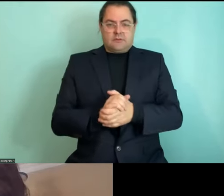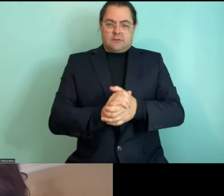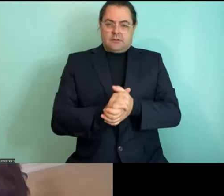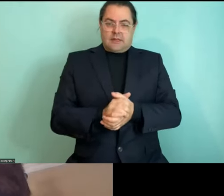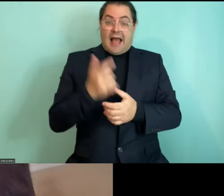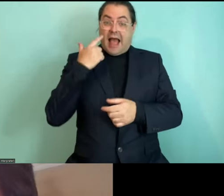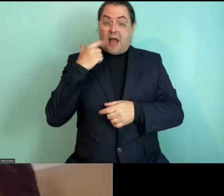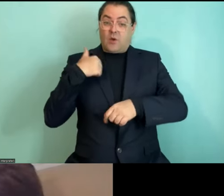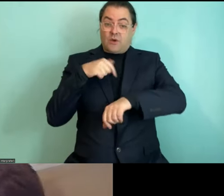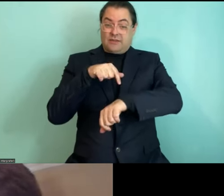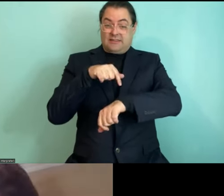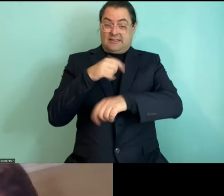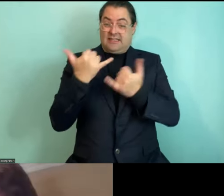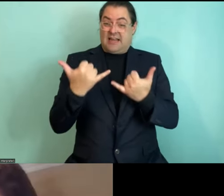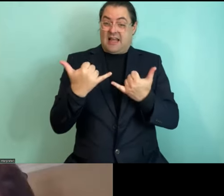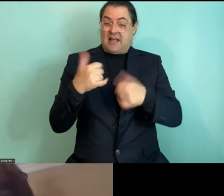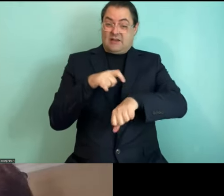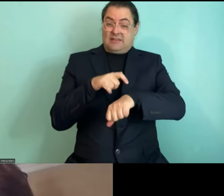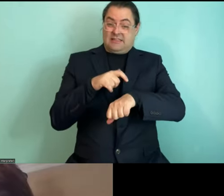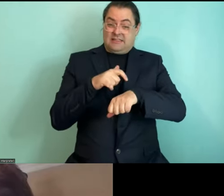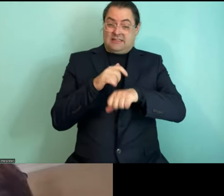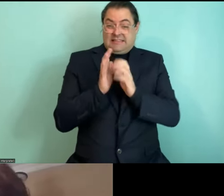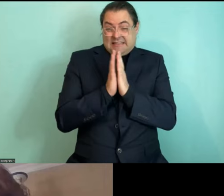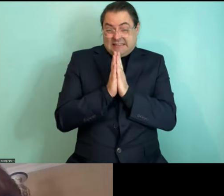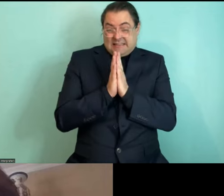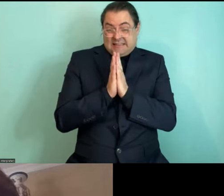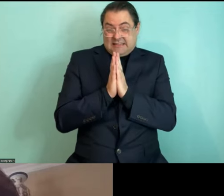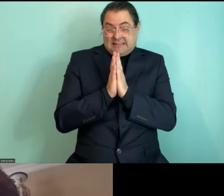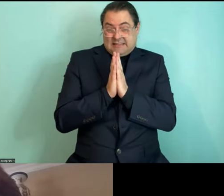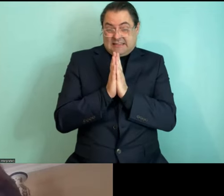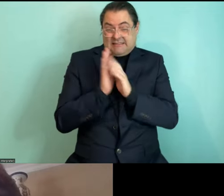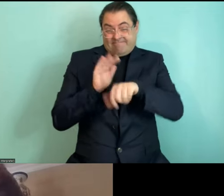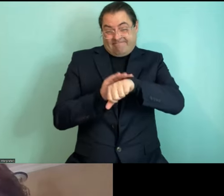coefficient and EQ that you're responsible to create more or to get you succeed or centered